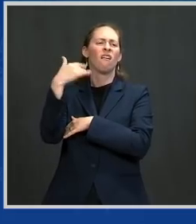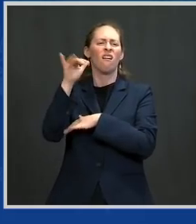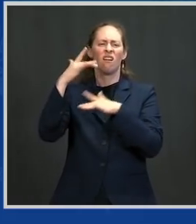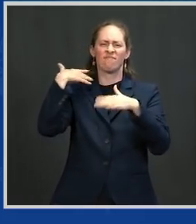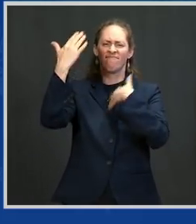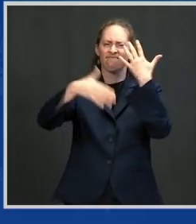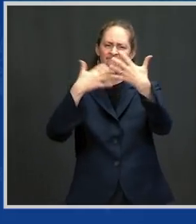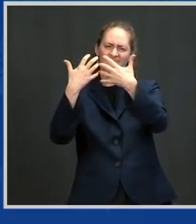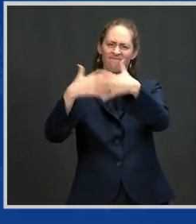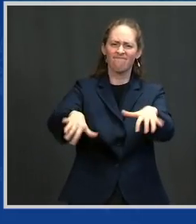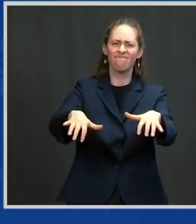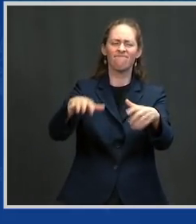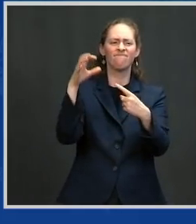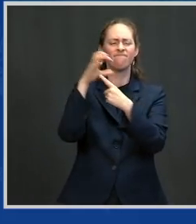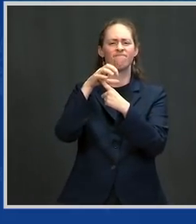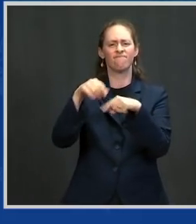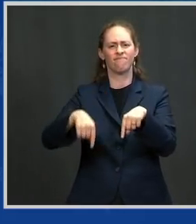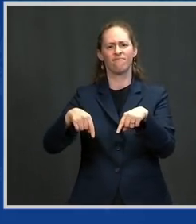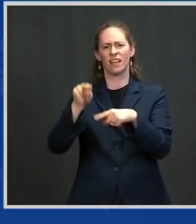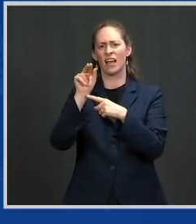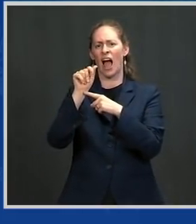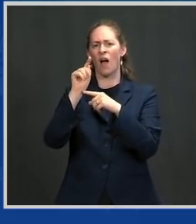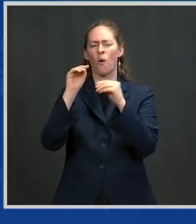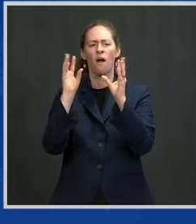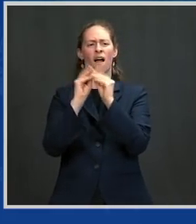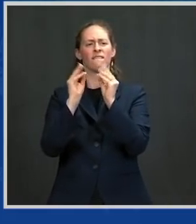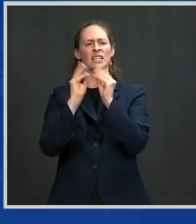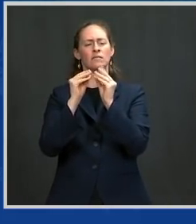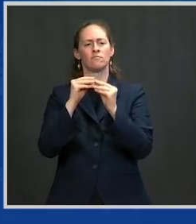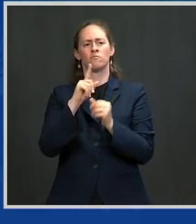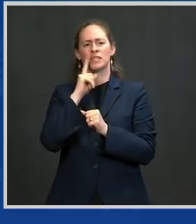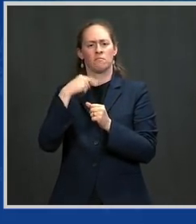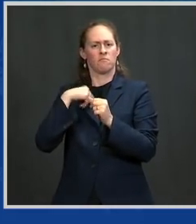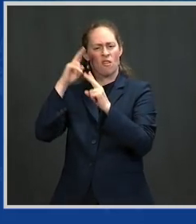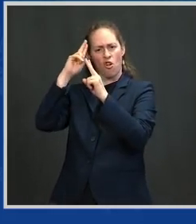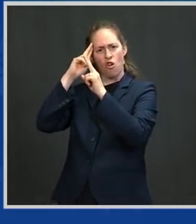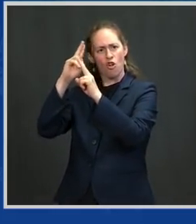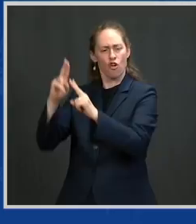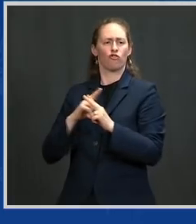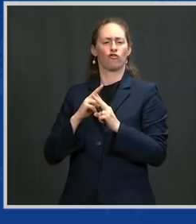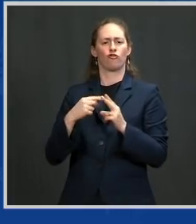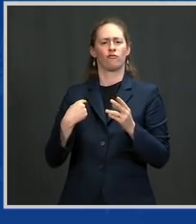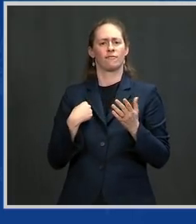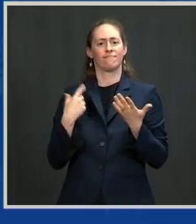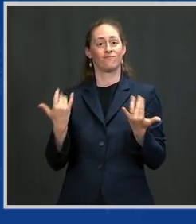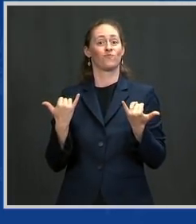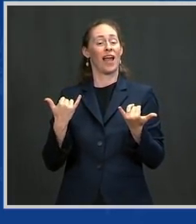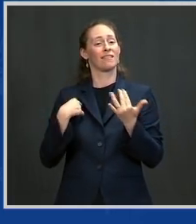I had the honor of leading off the discussion today among the 30 nations,